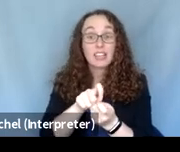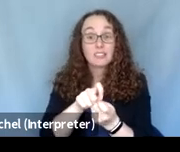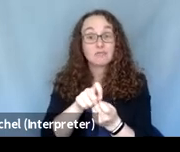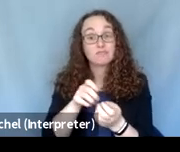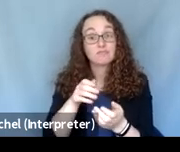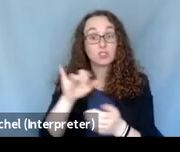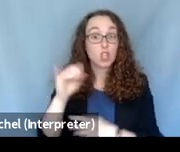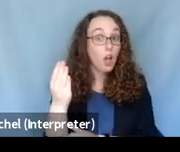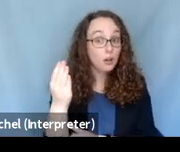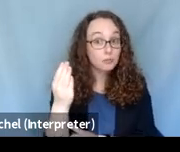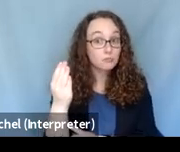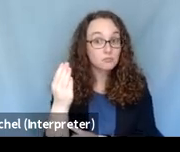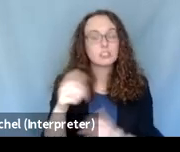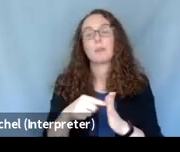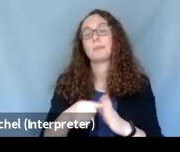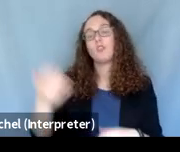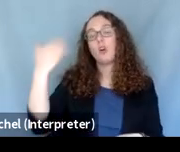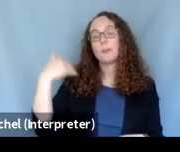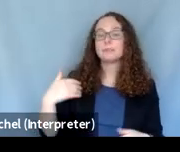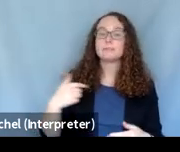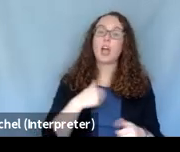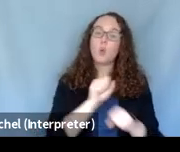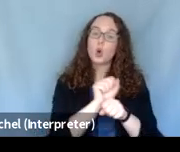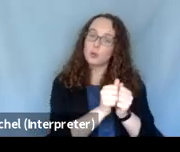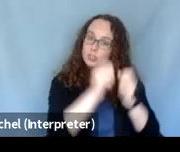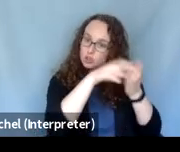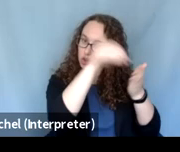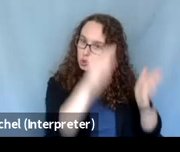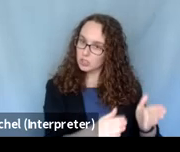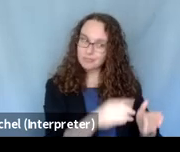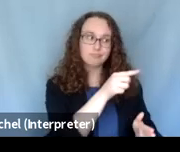and so we plugged in accountant and we were looking at the different skills,